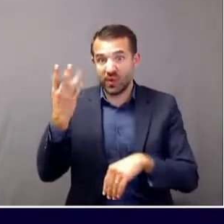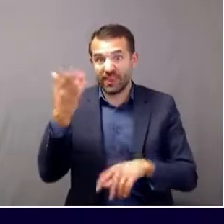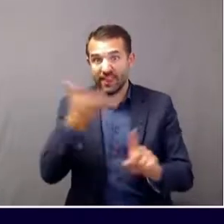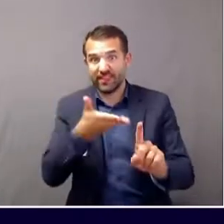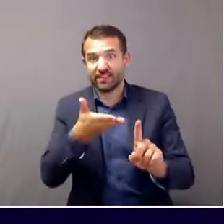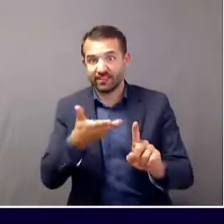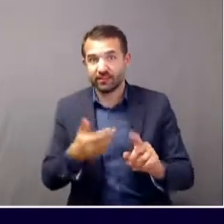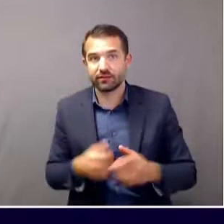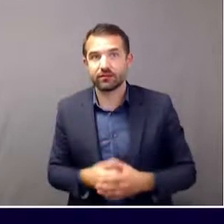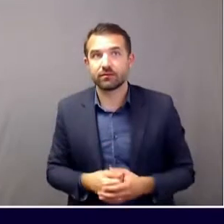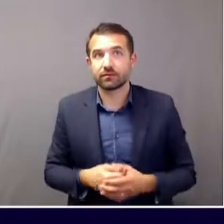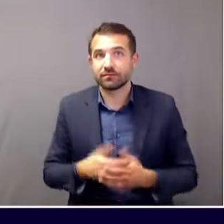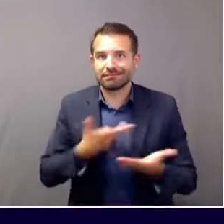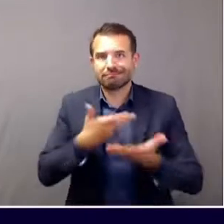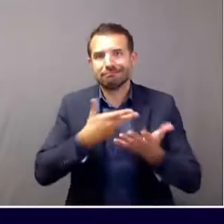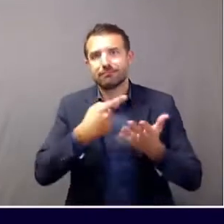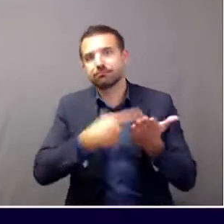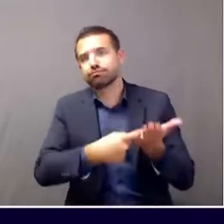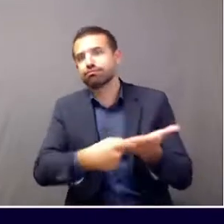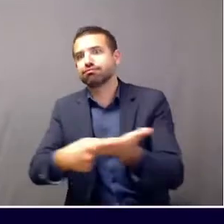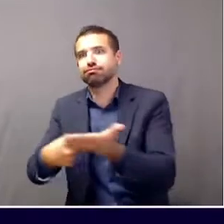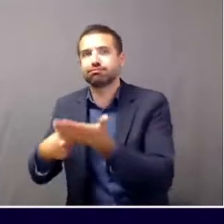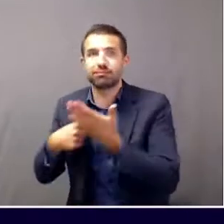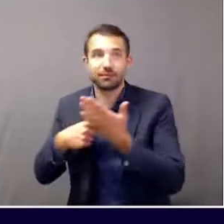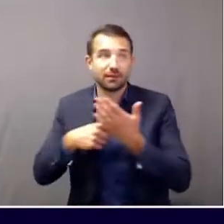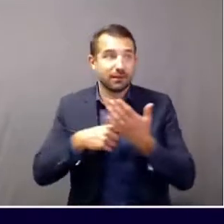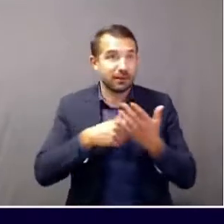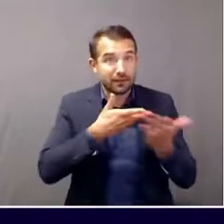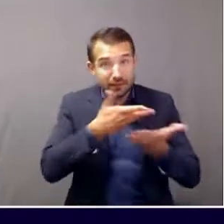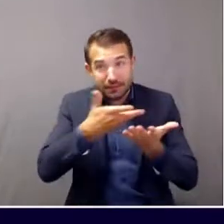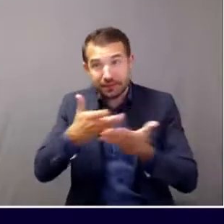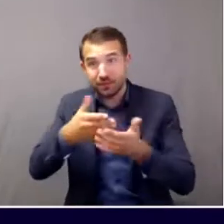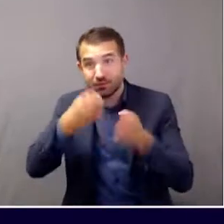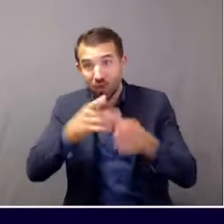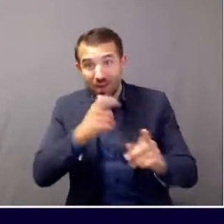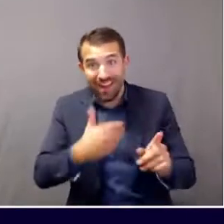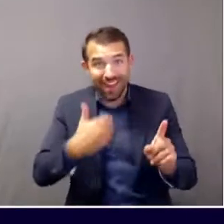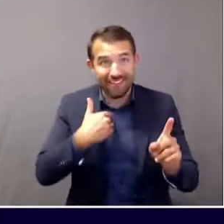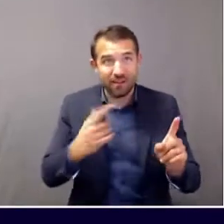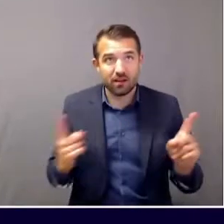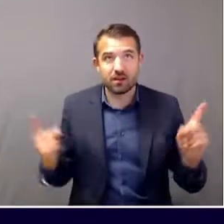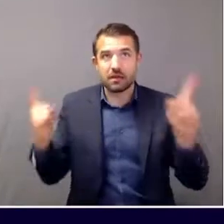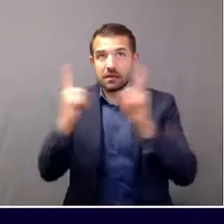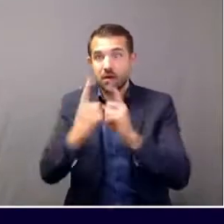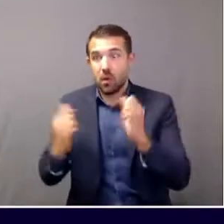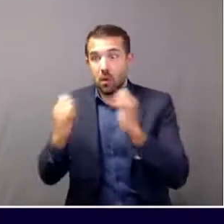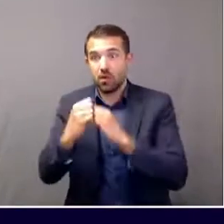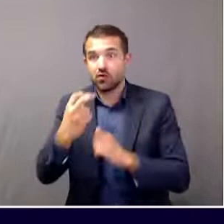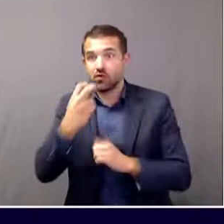interacted with the referee that